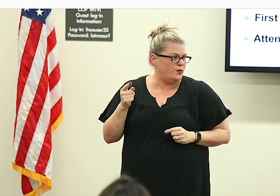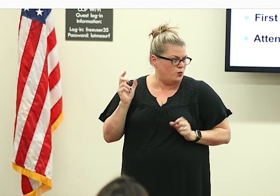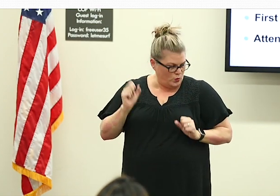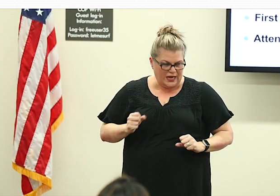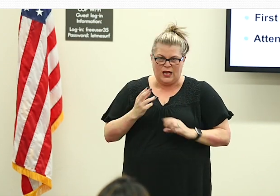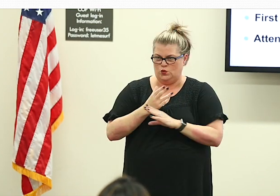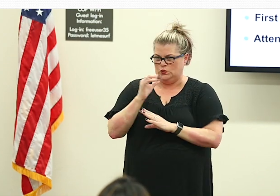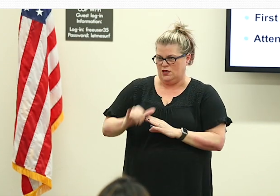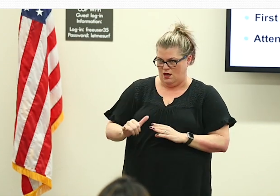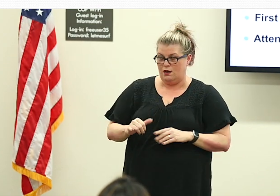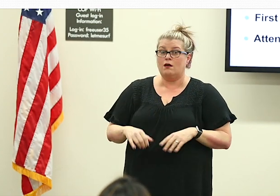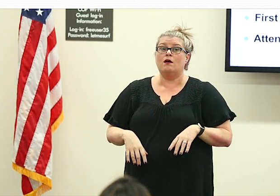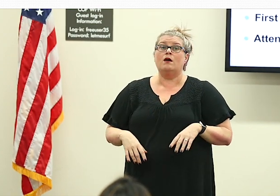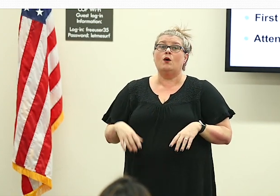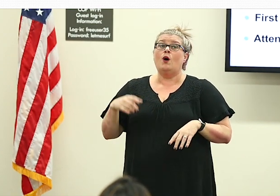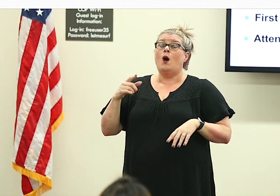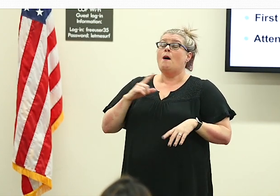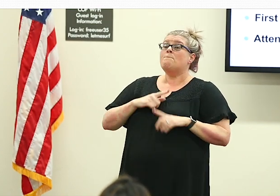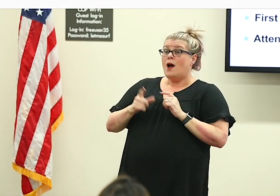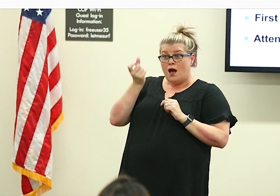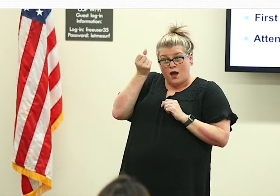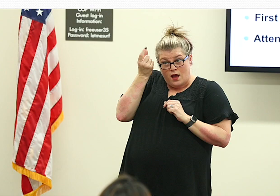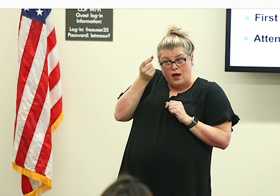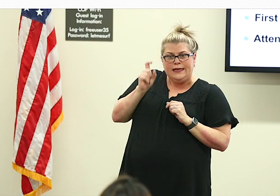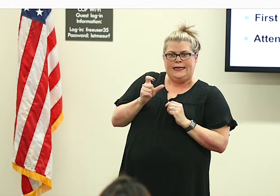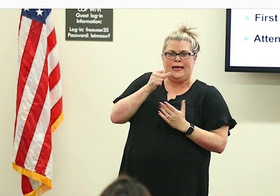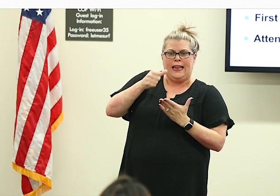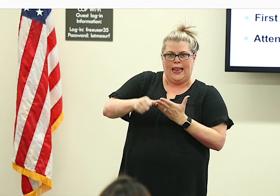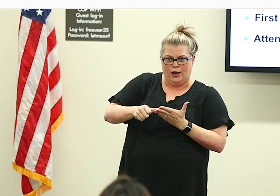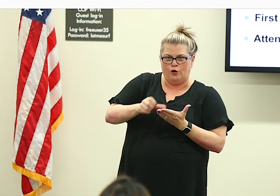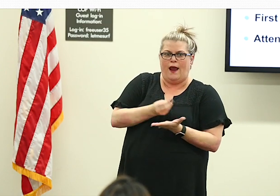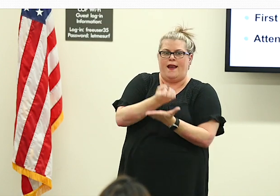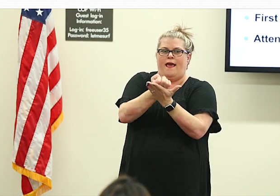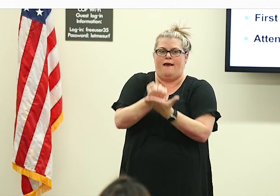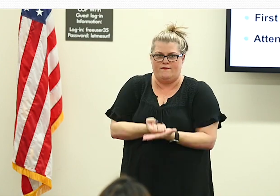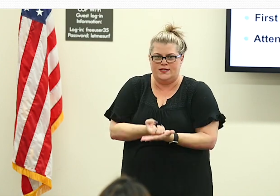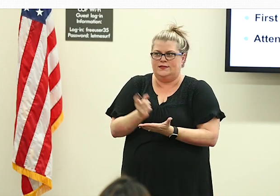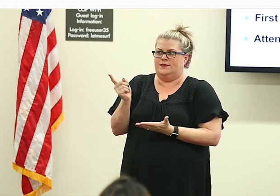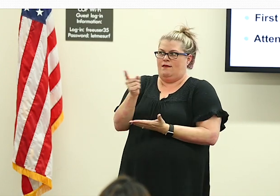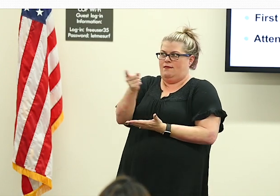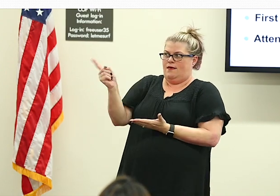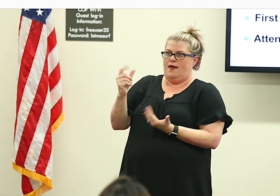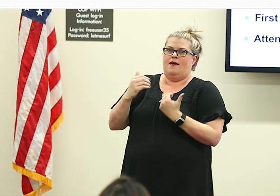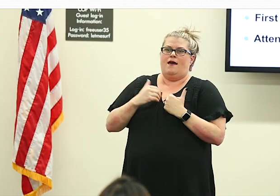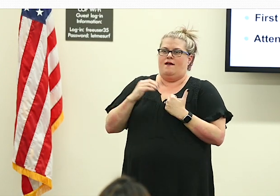We do need a letter from them, as well as evidence that they have those funds in their bank account.